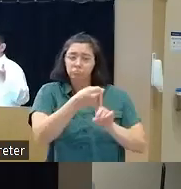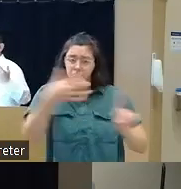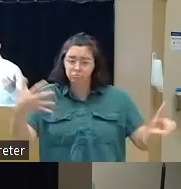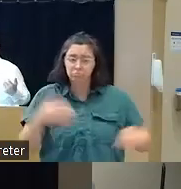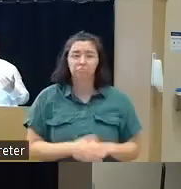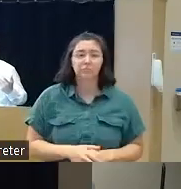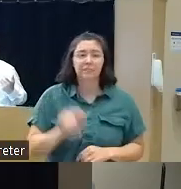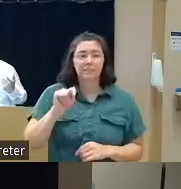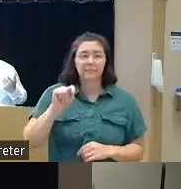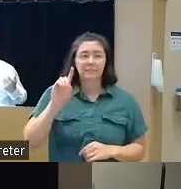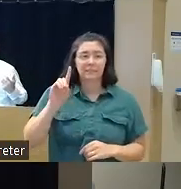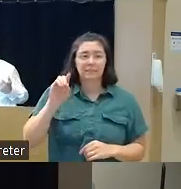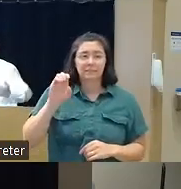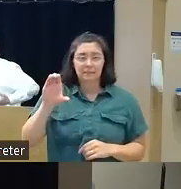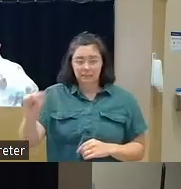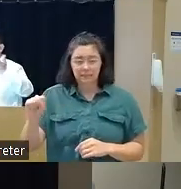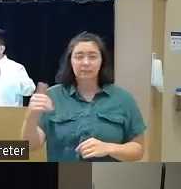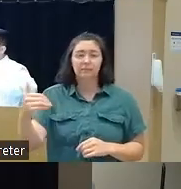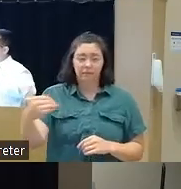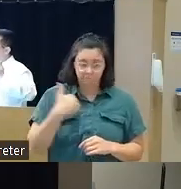there's it has effects on neurotransmitter function depending on whether you're doing